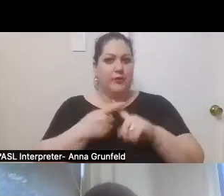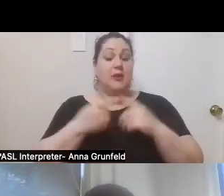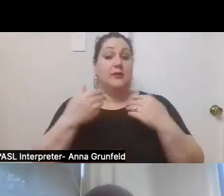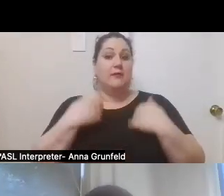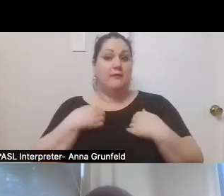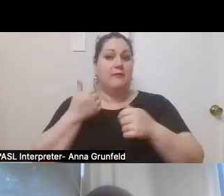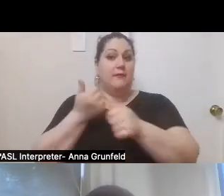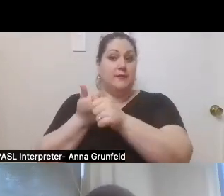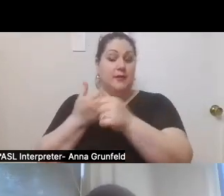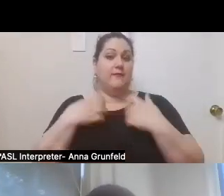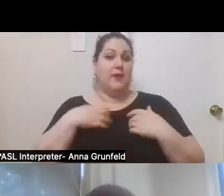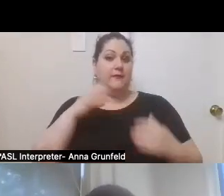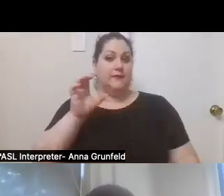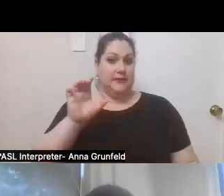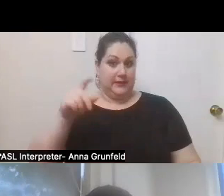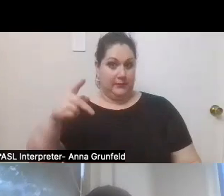And when I first met him, he was,